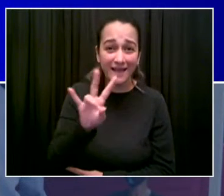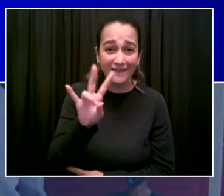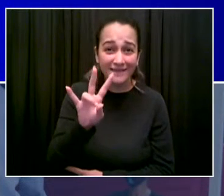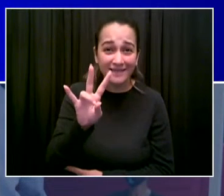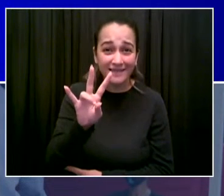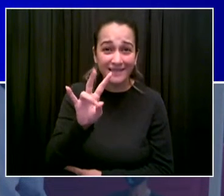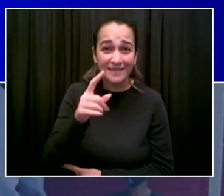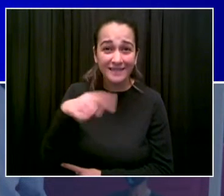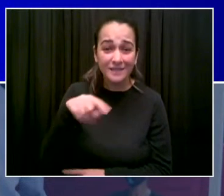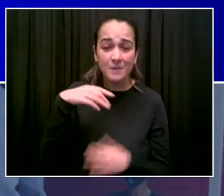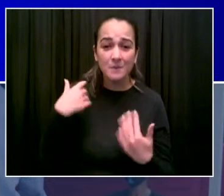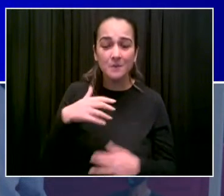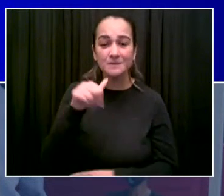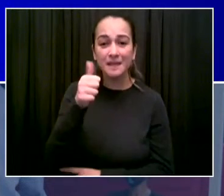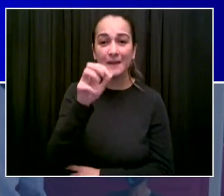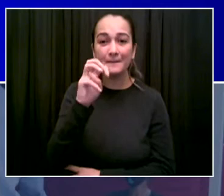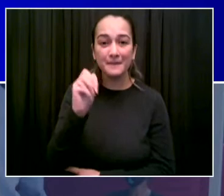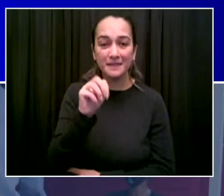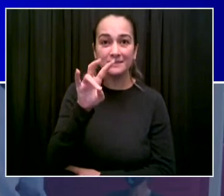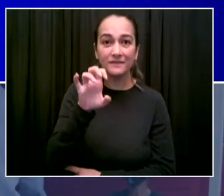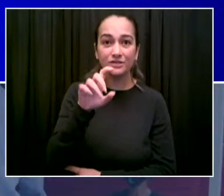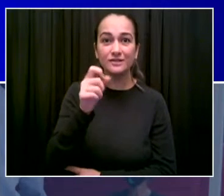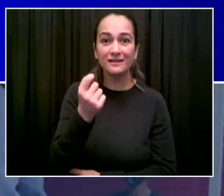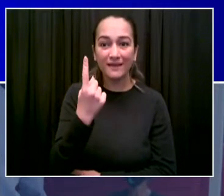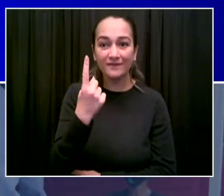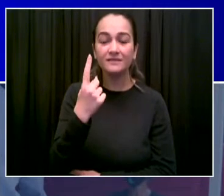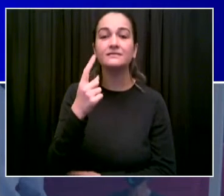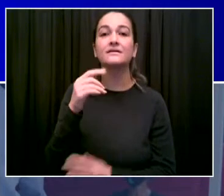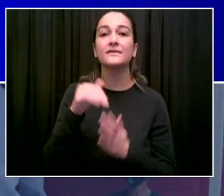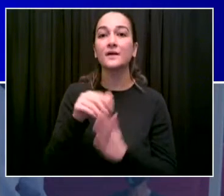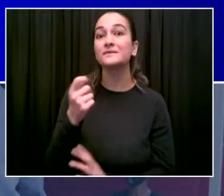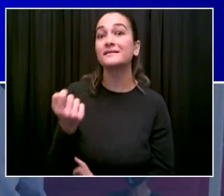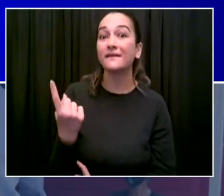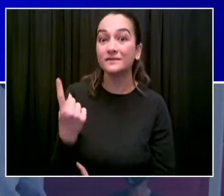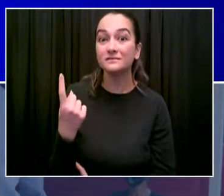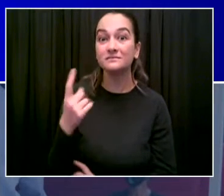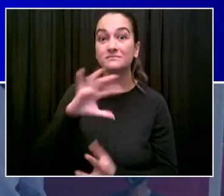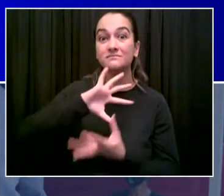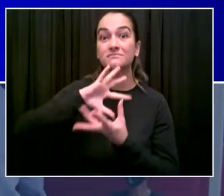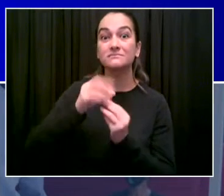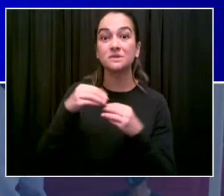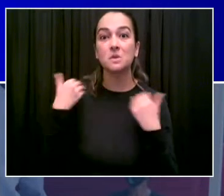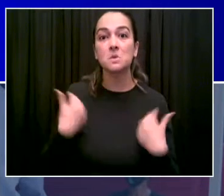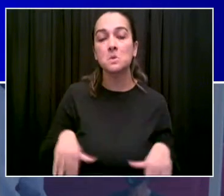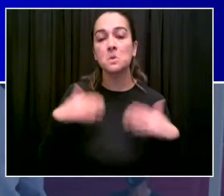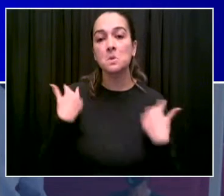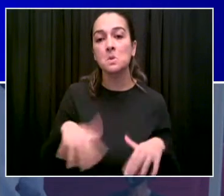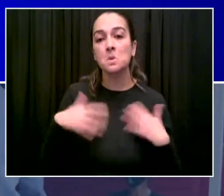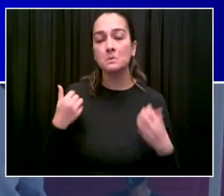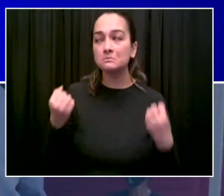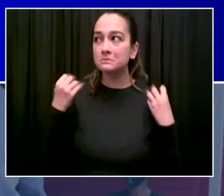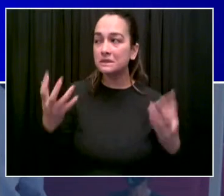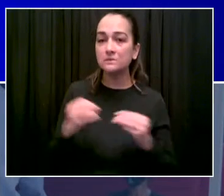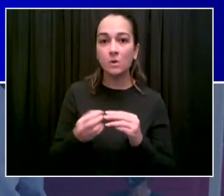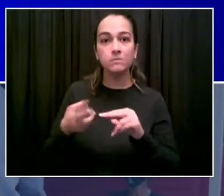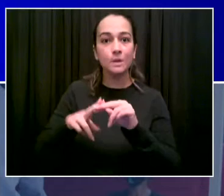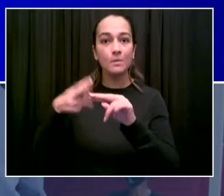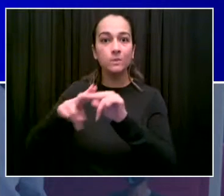AND NEW YORKERS RESPONDING. 10,700,011 DOSES